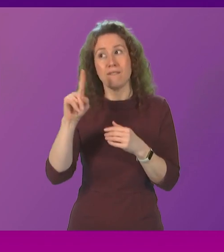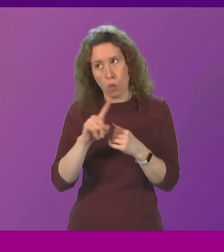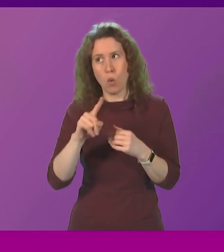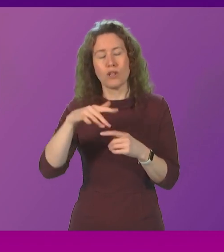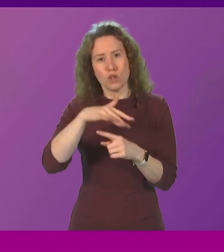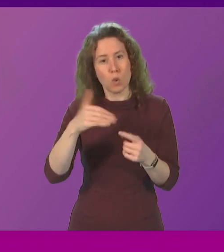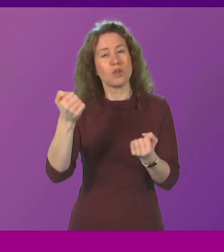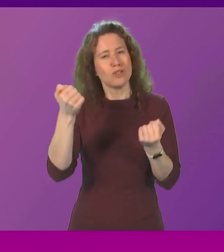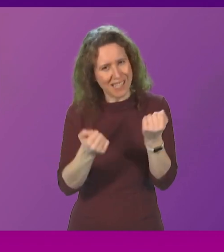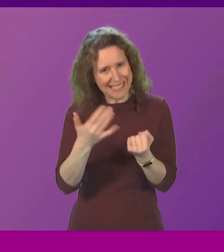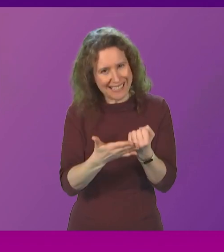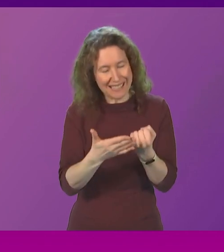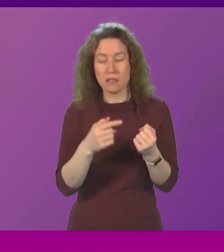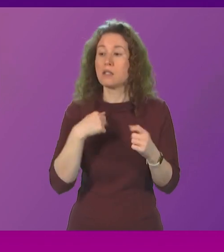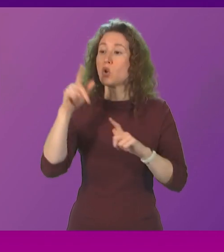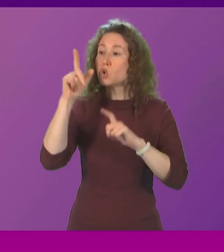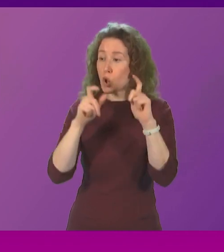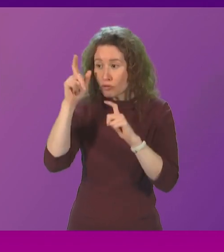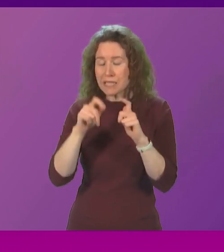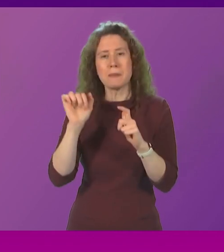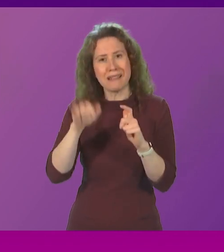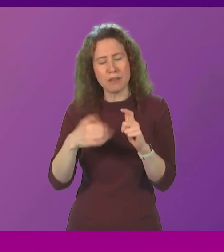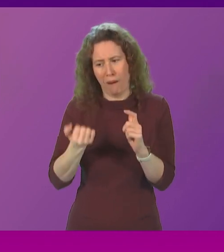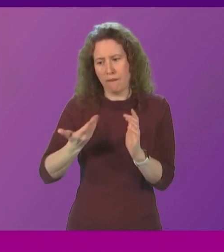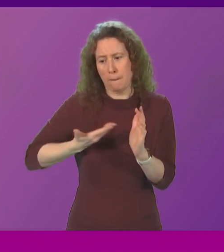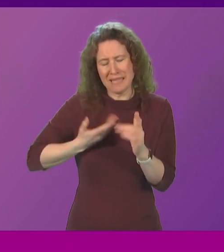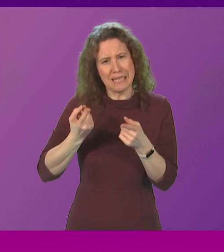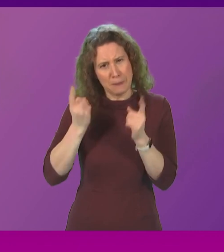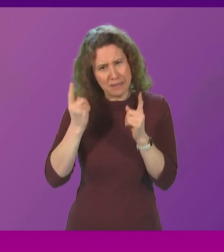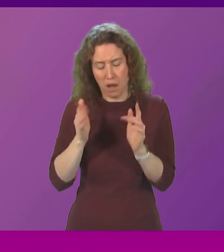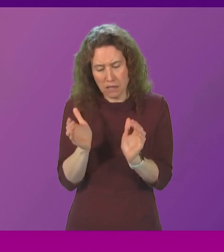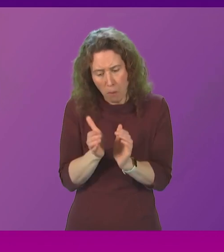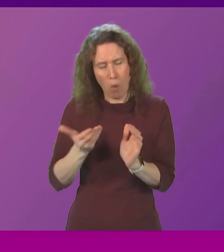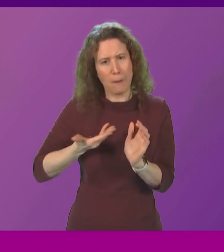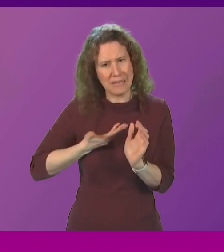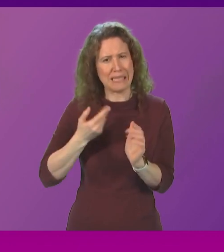In terms of tourism, we have a business minister—the Minister for Small Business, Innovation and